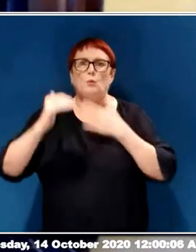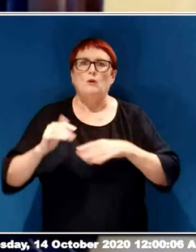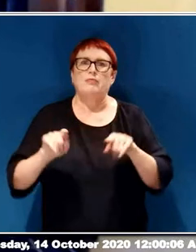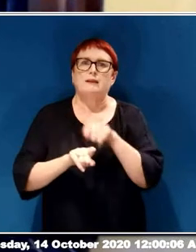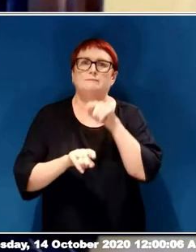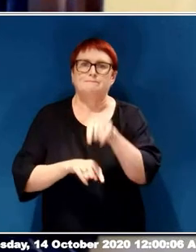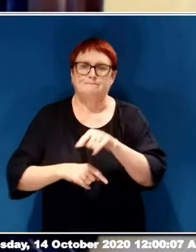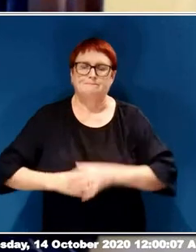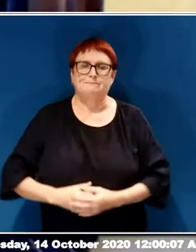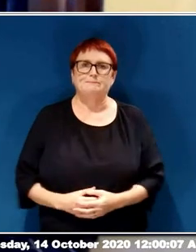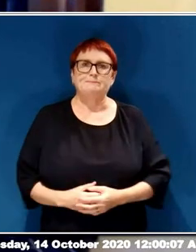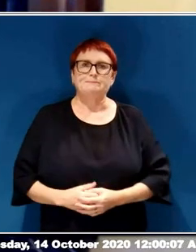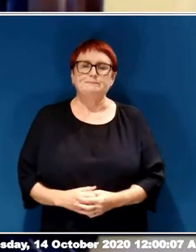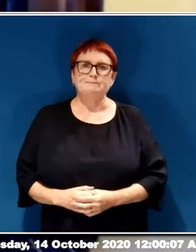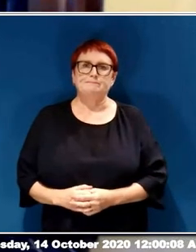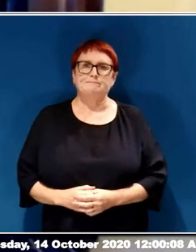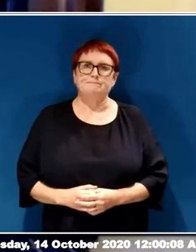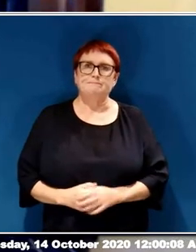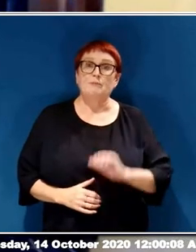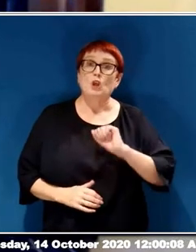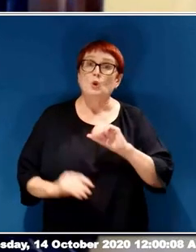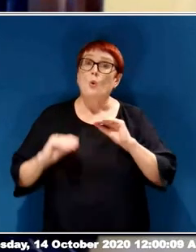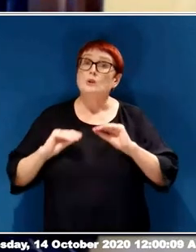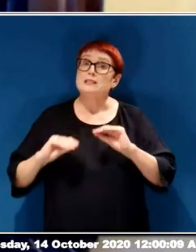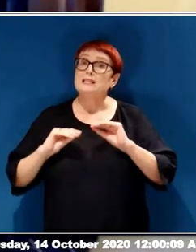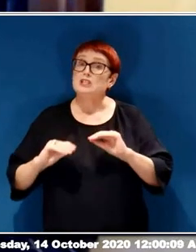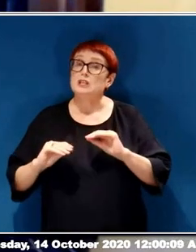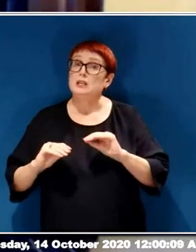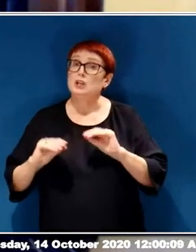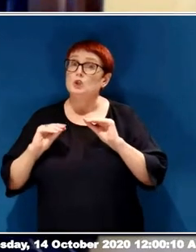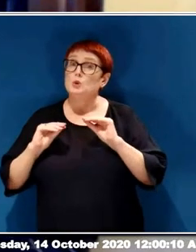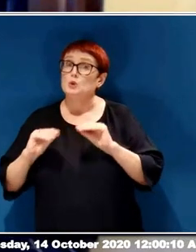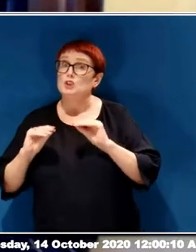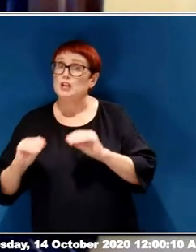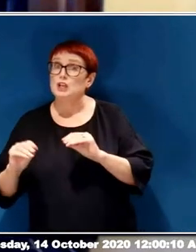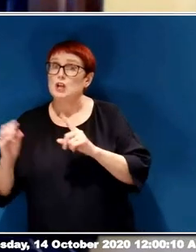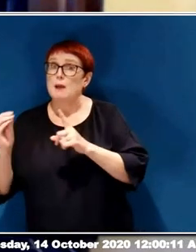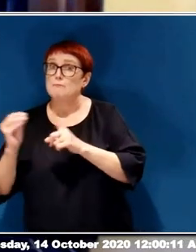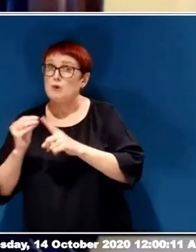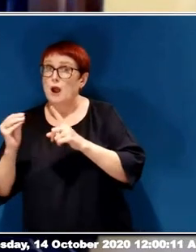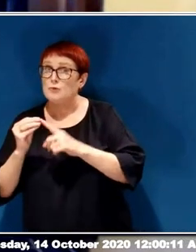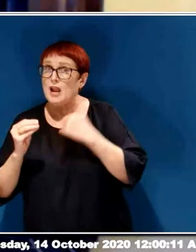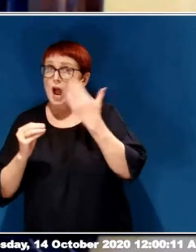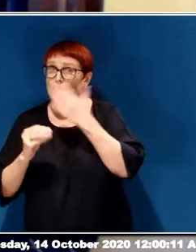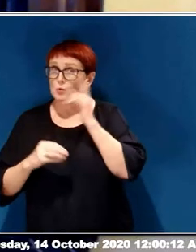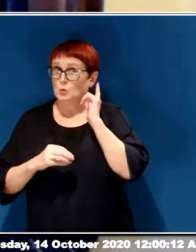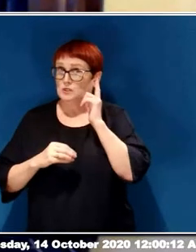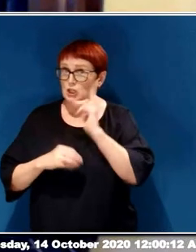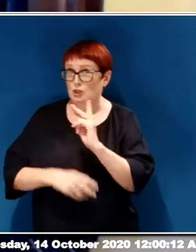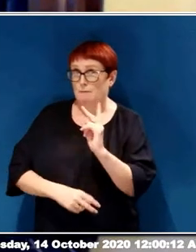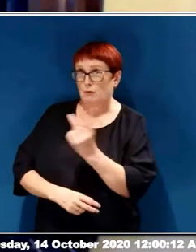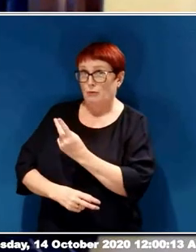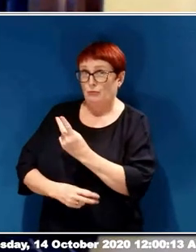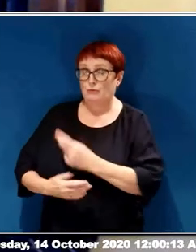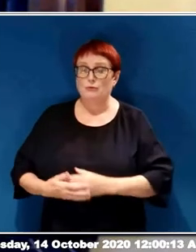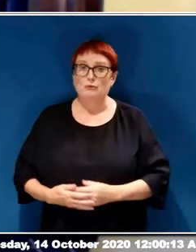primary and secondary school teachers as to their professional obligations under